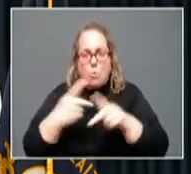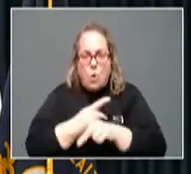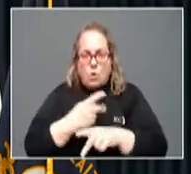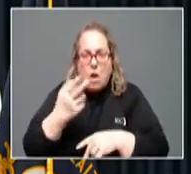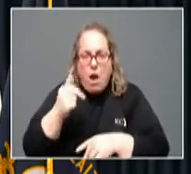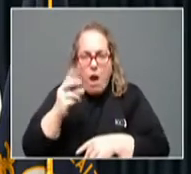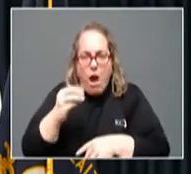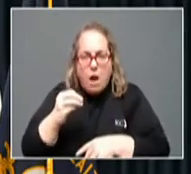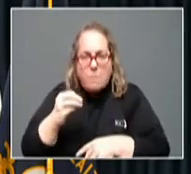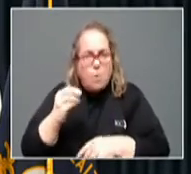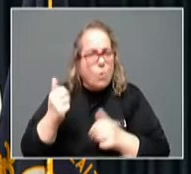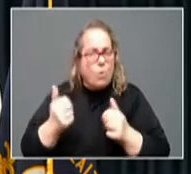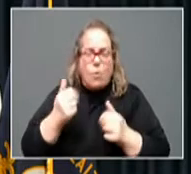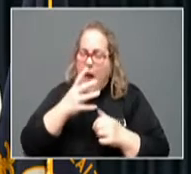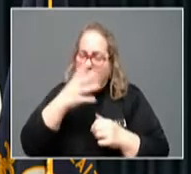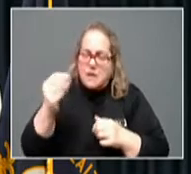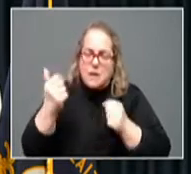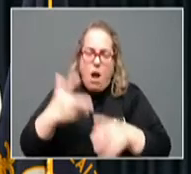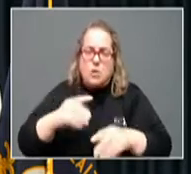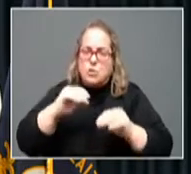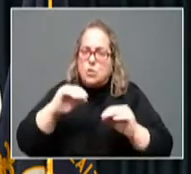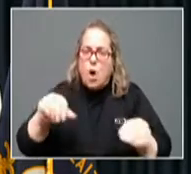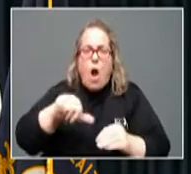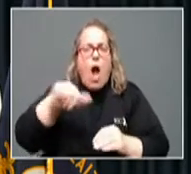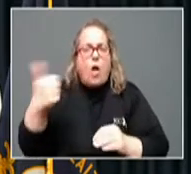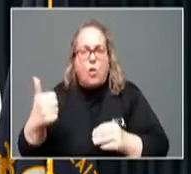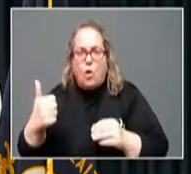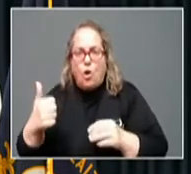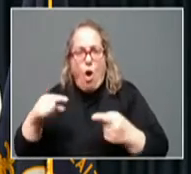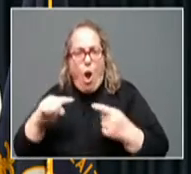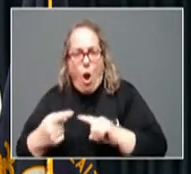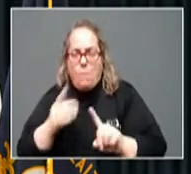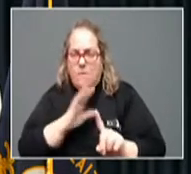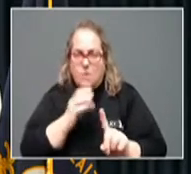own. So folks continue to encourage folks to get vaccinated behind each